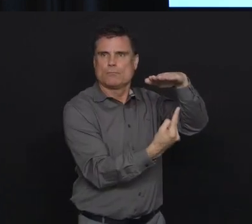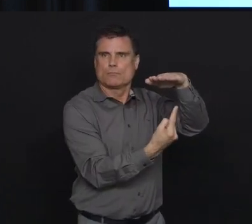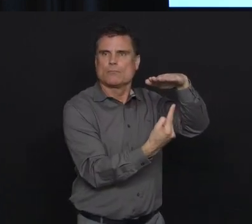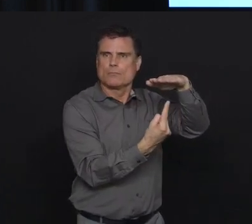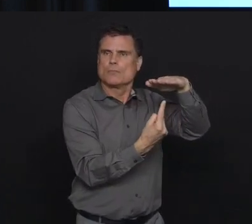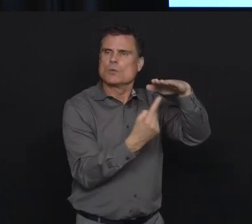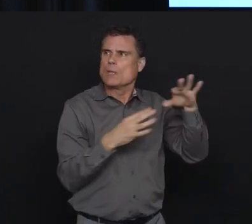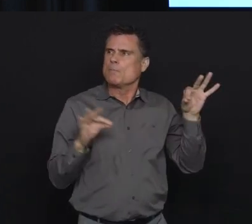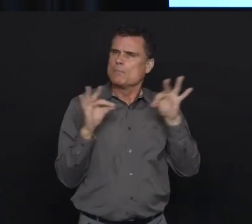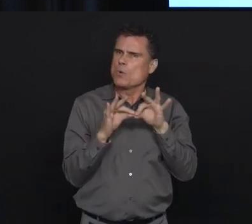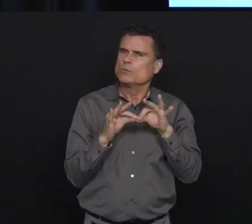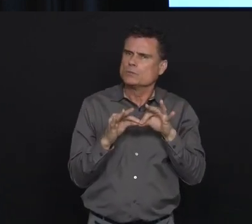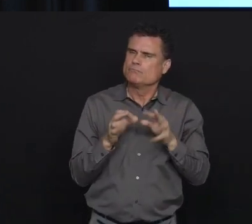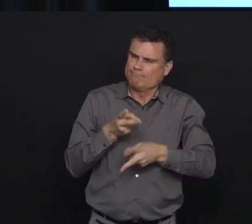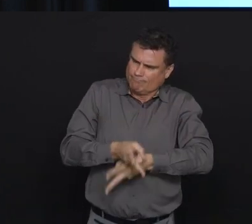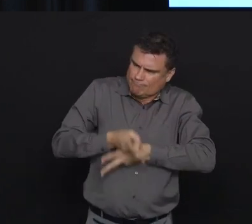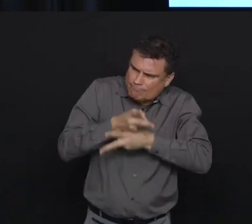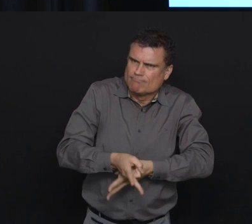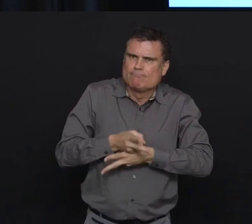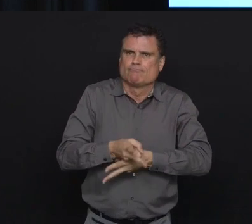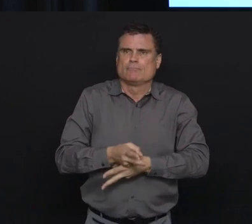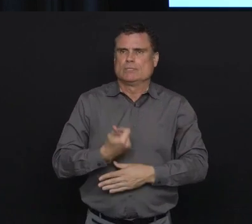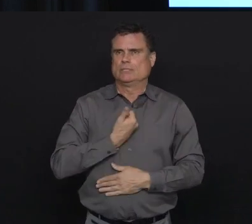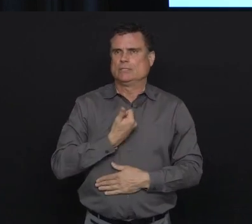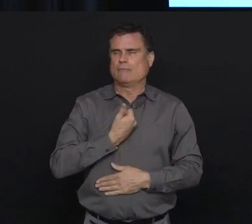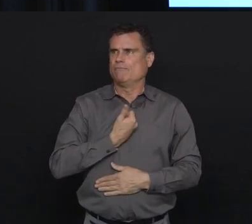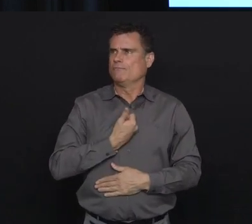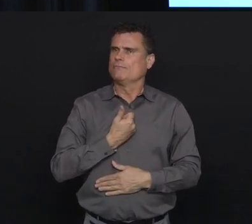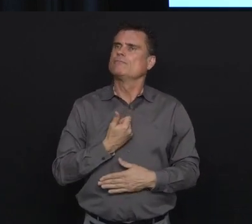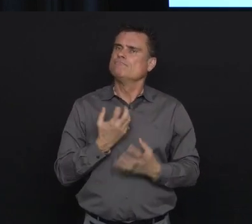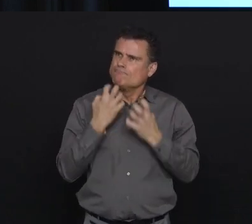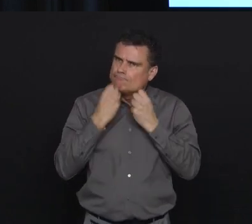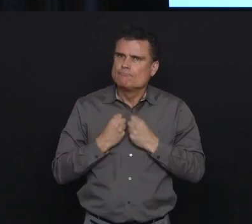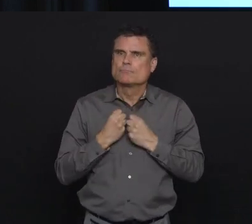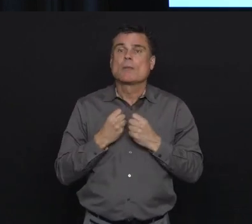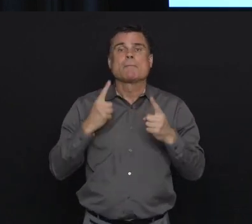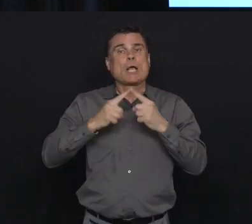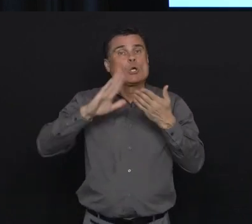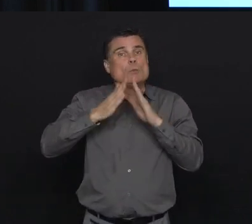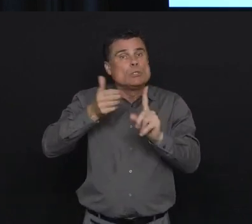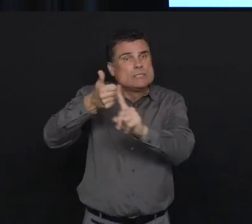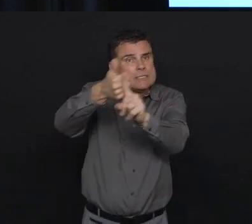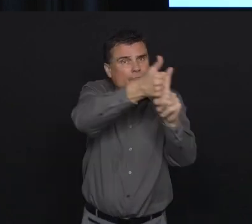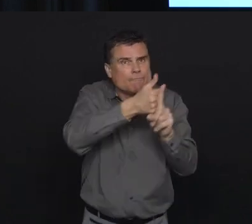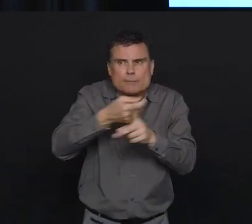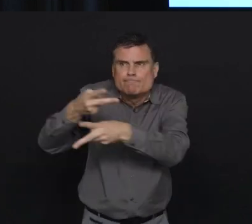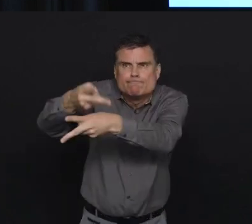This is important to meet the health patients all non- coronavirus patients